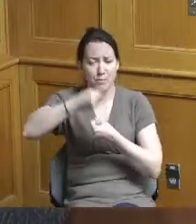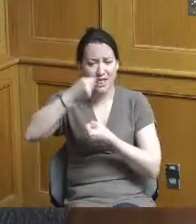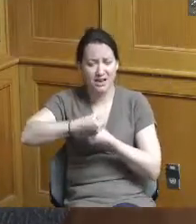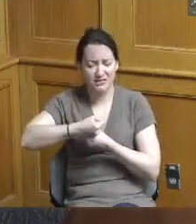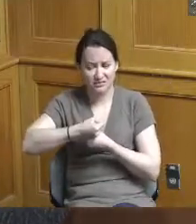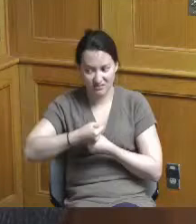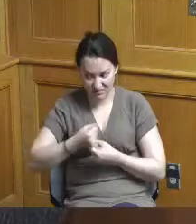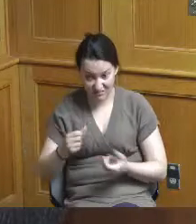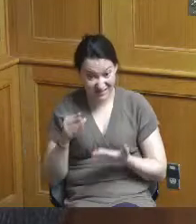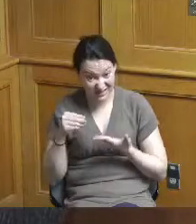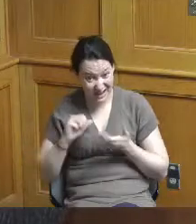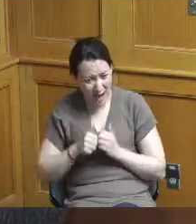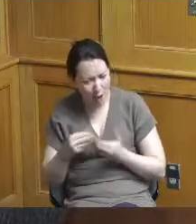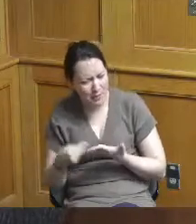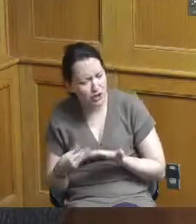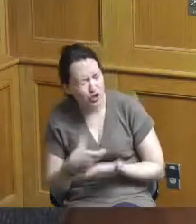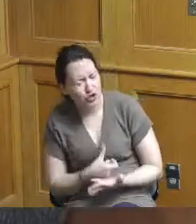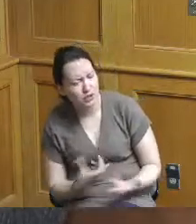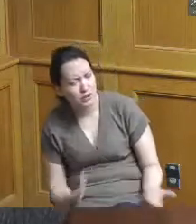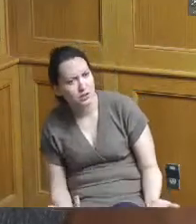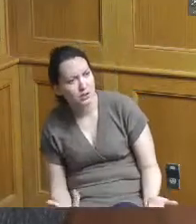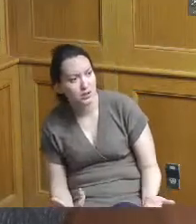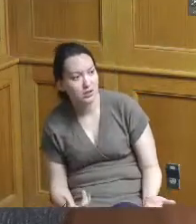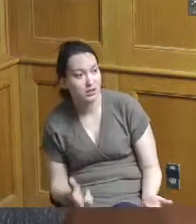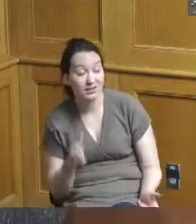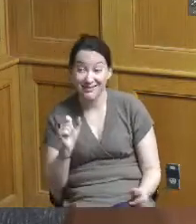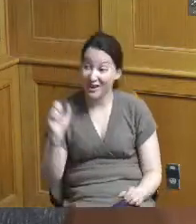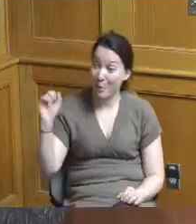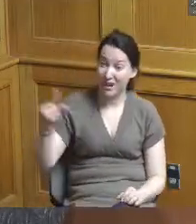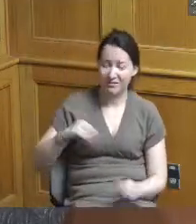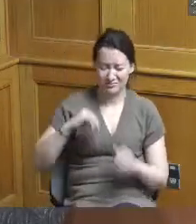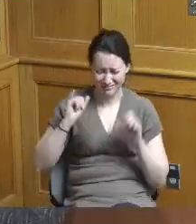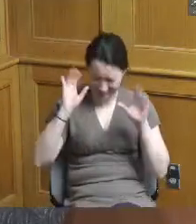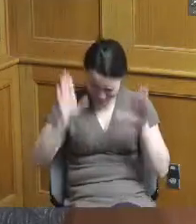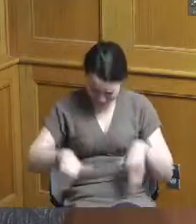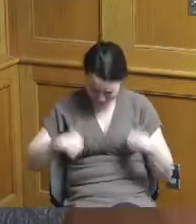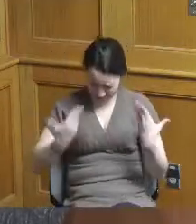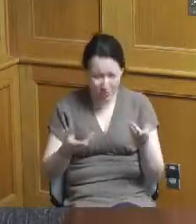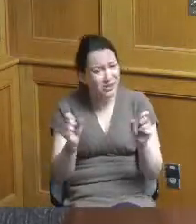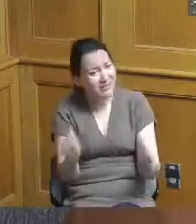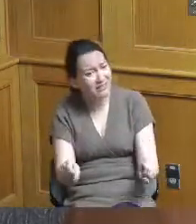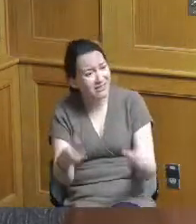a dime off of this I asked could they go back to the drawing board and figure out something